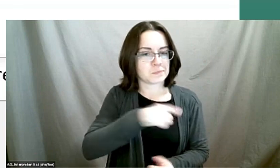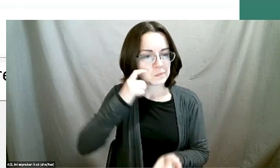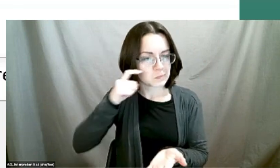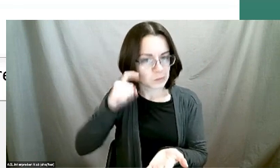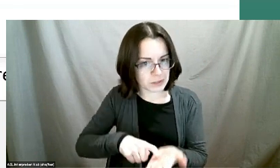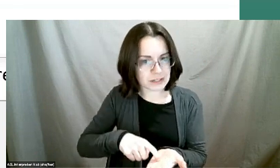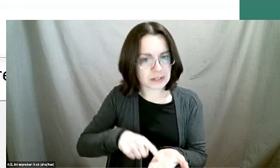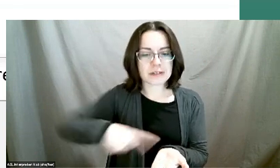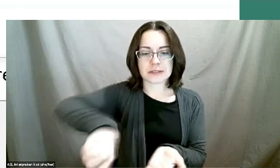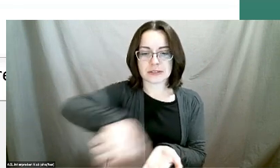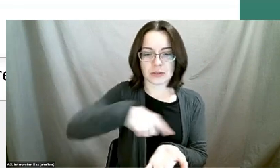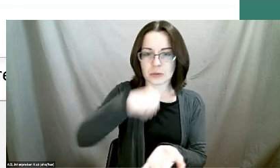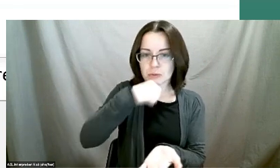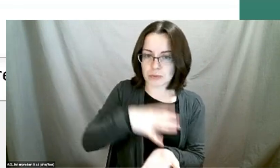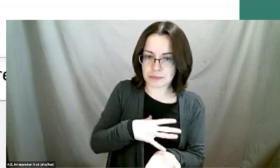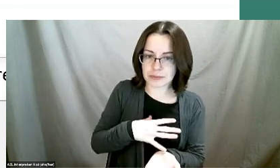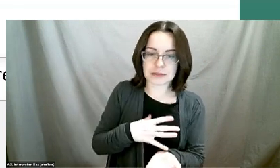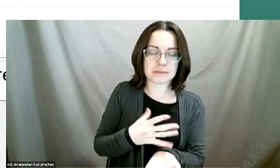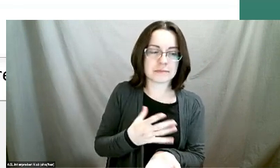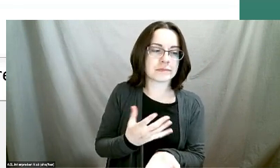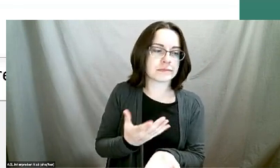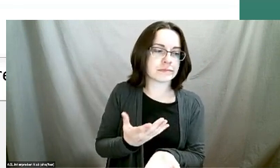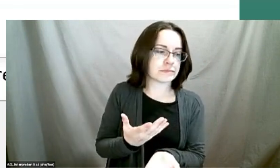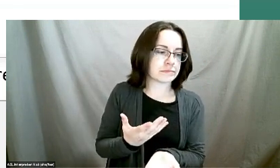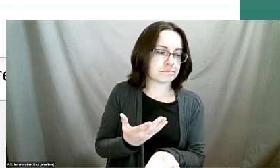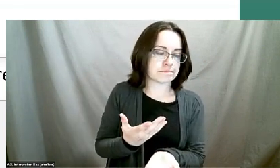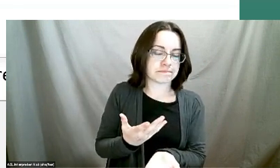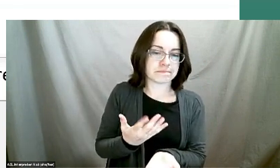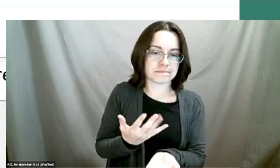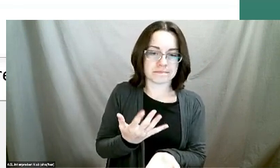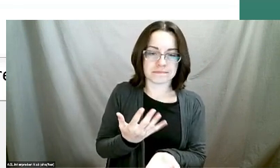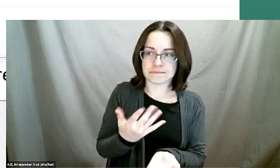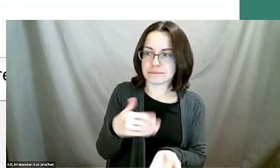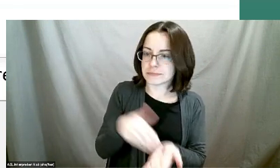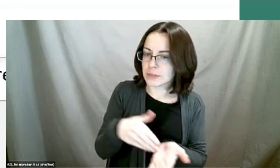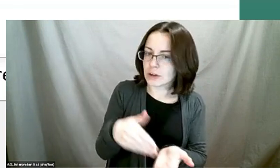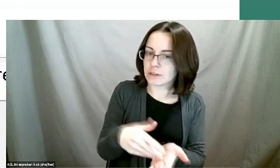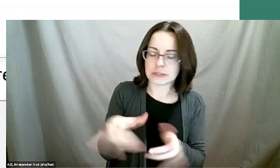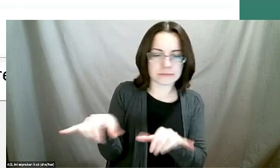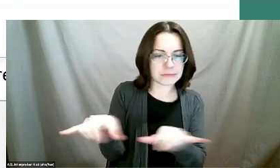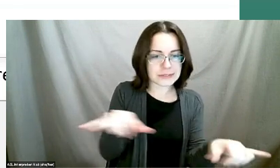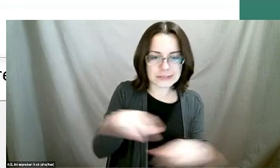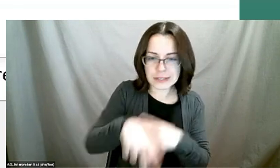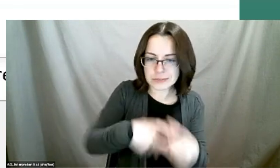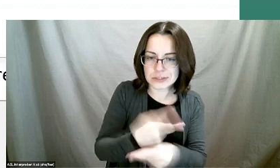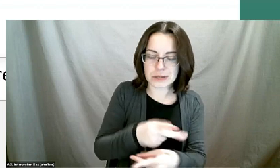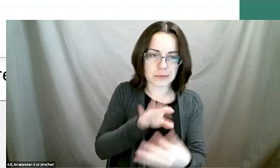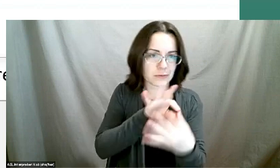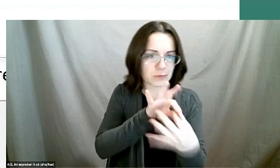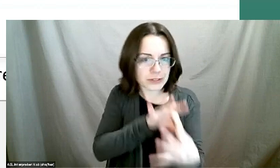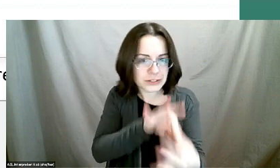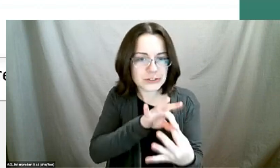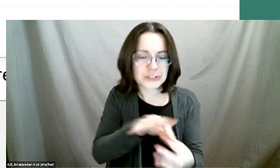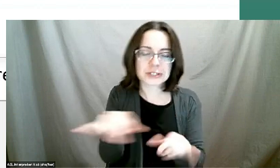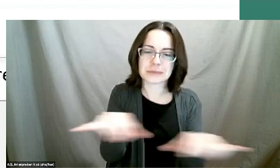with often the same degree of relationships and sexual activity and desire to become pregnant,